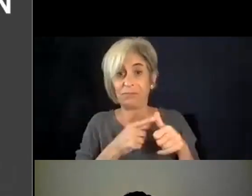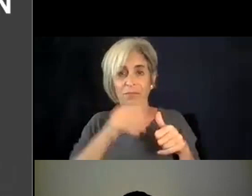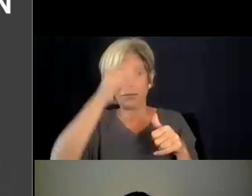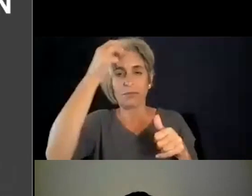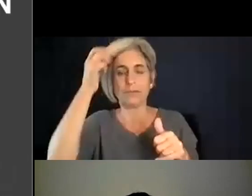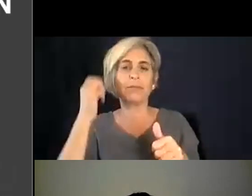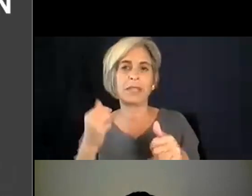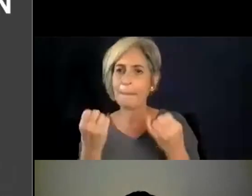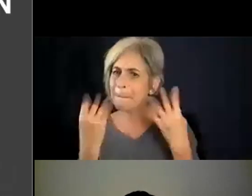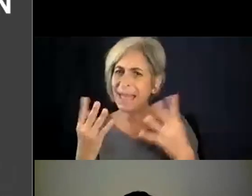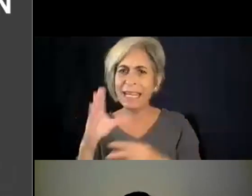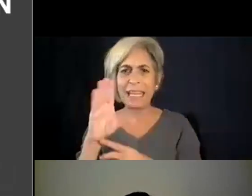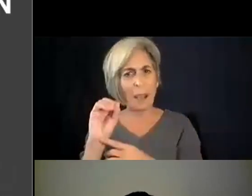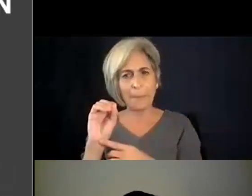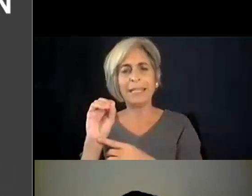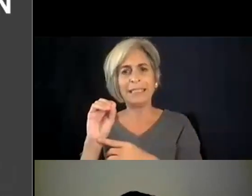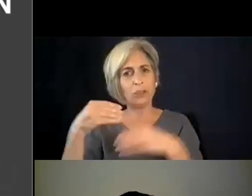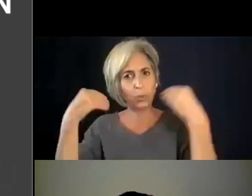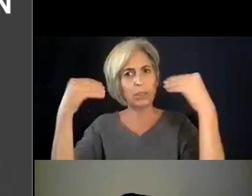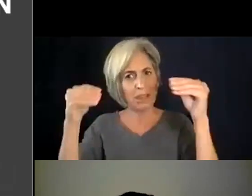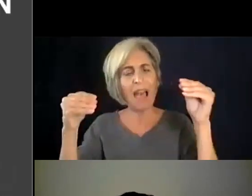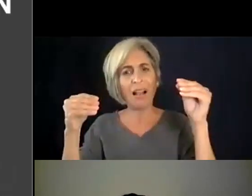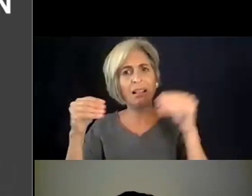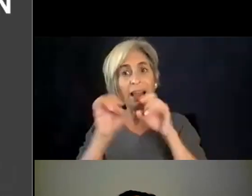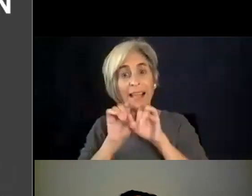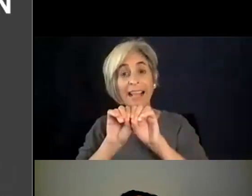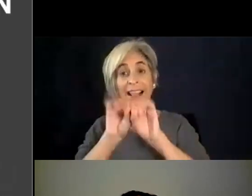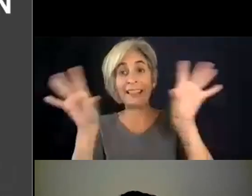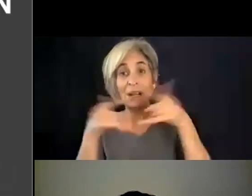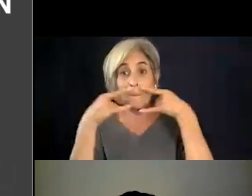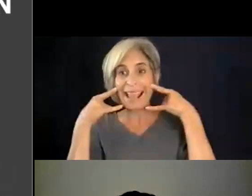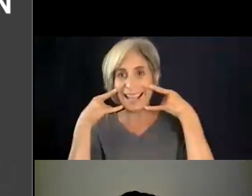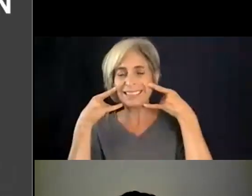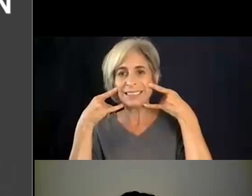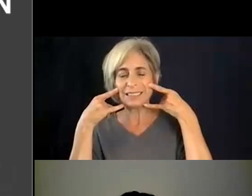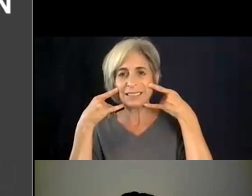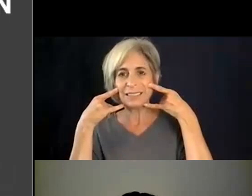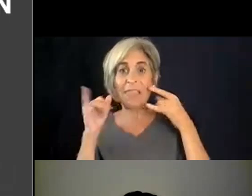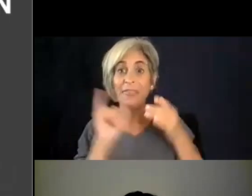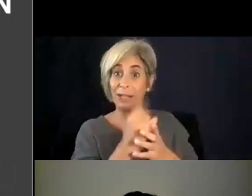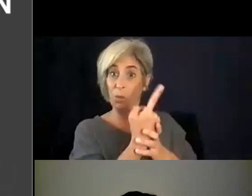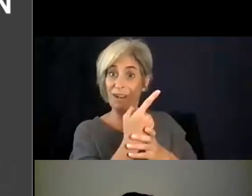There's many companies that sell clear masks now. Clear Mask is one that you can look at and I'll